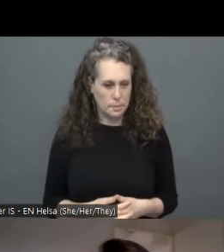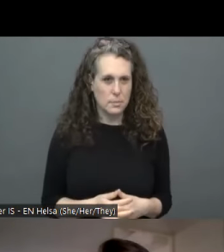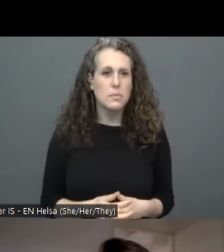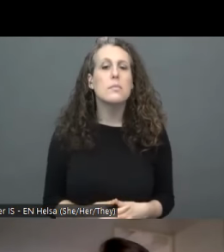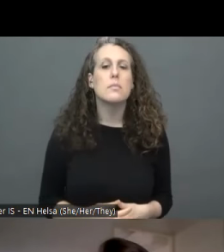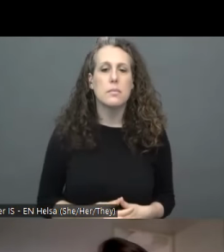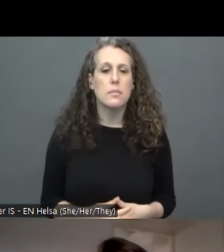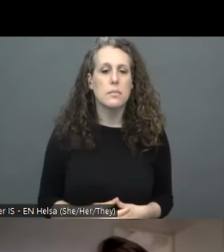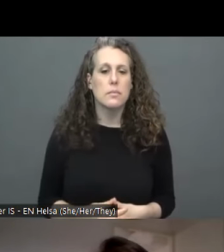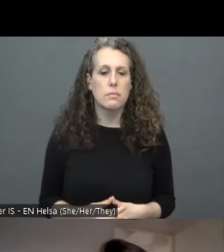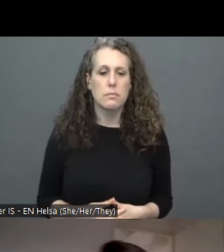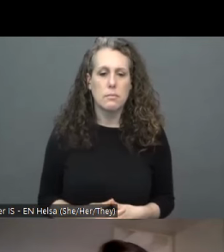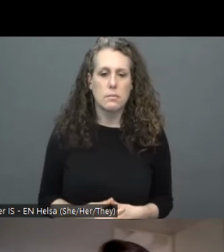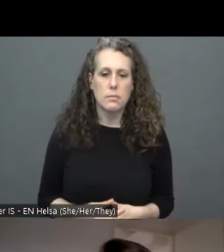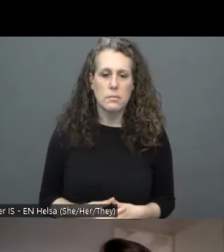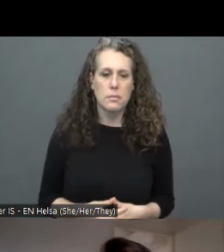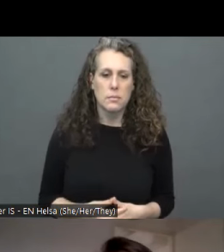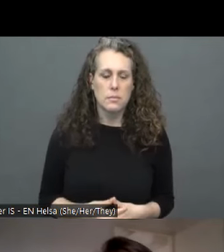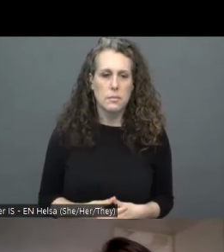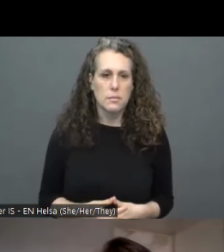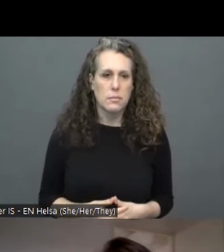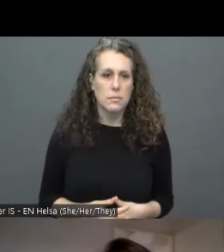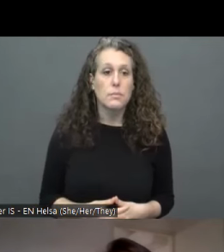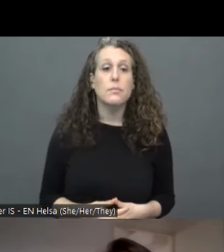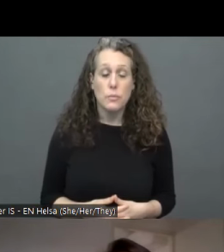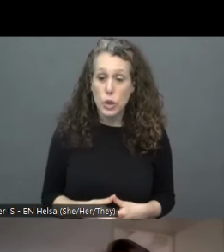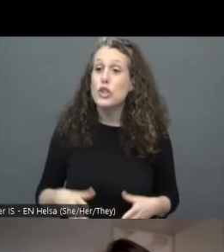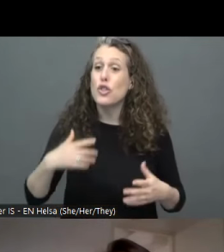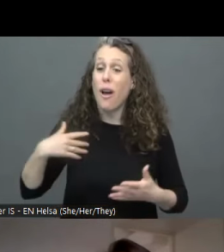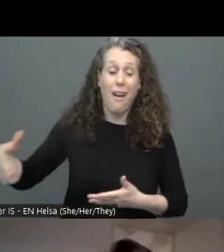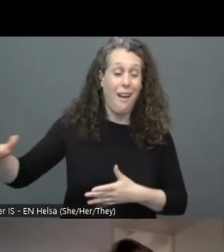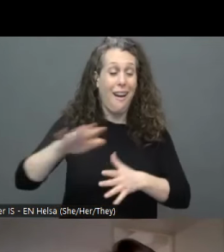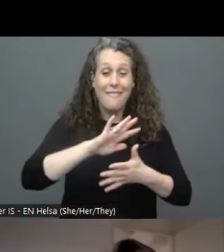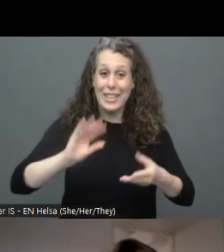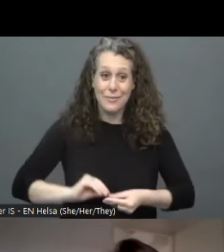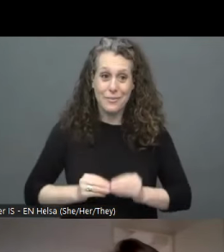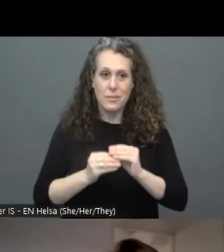up with is seven modules that are aligned to the IASC Guidelines of inclusion of persons with